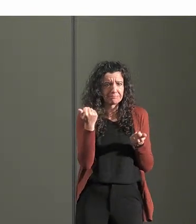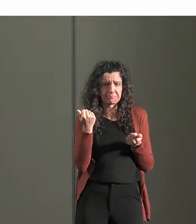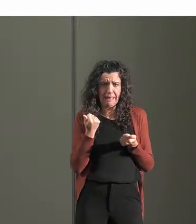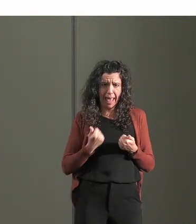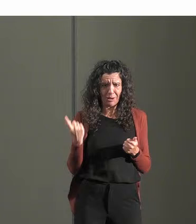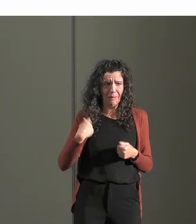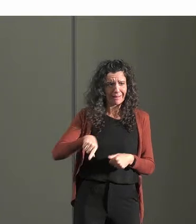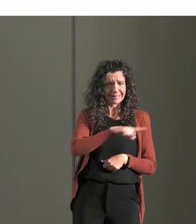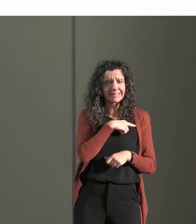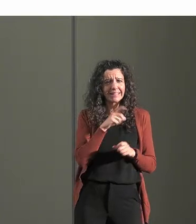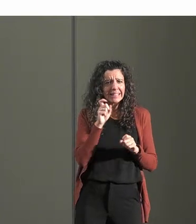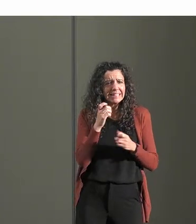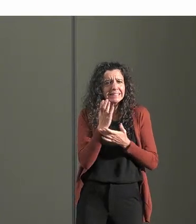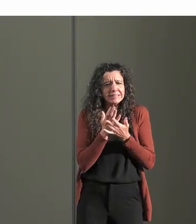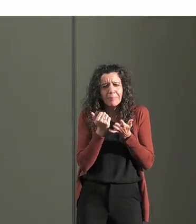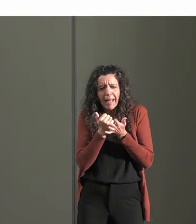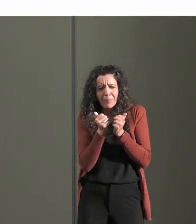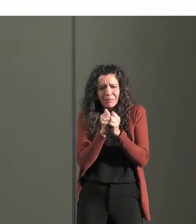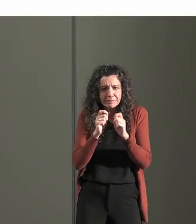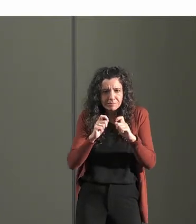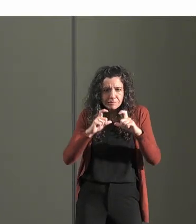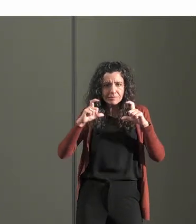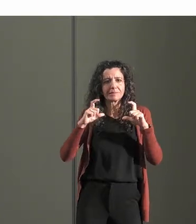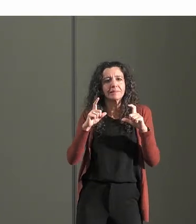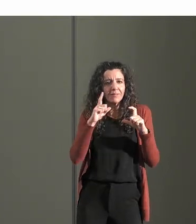text is pretty small in this example. So you could imagine